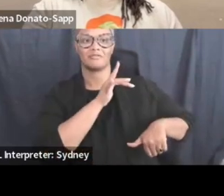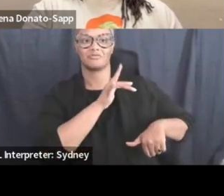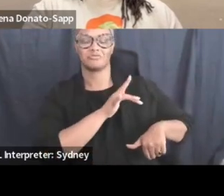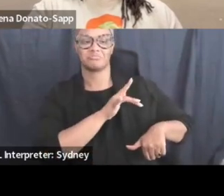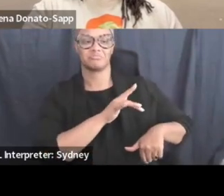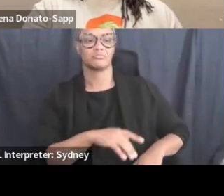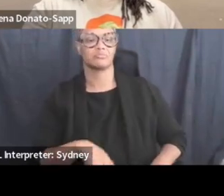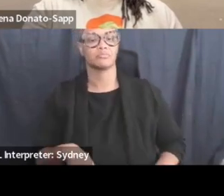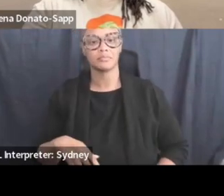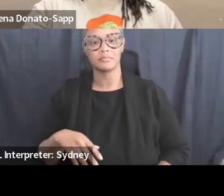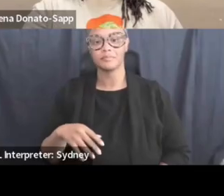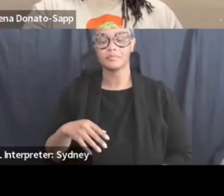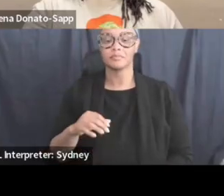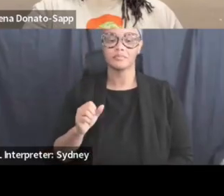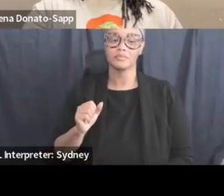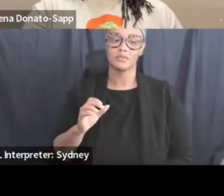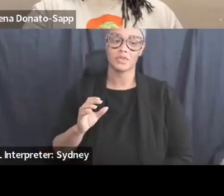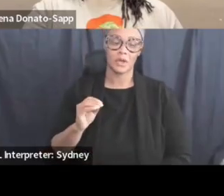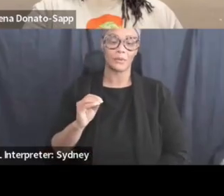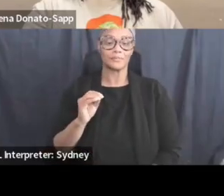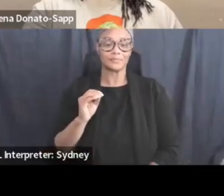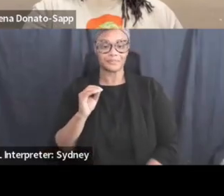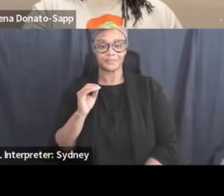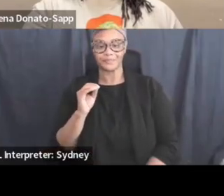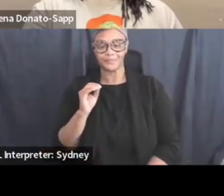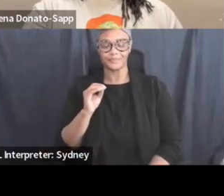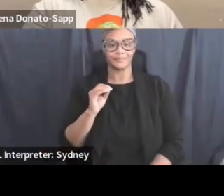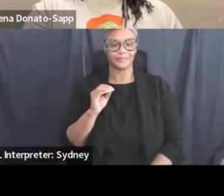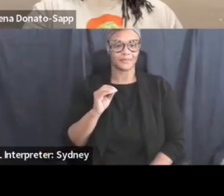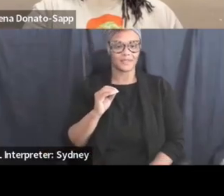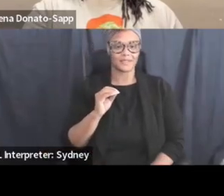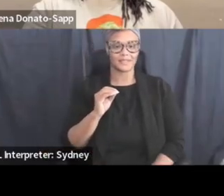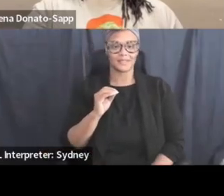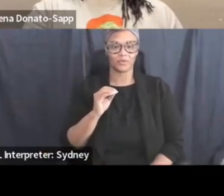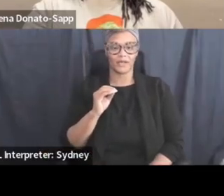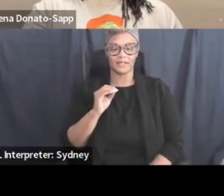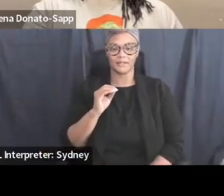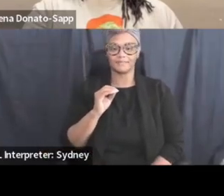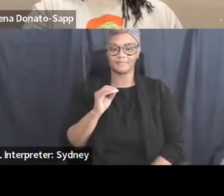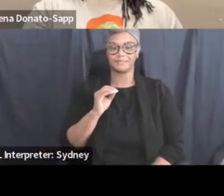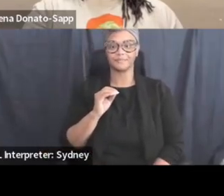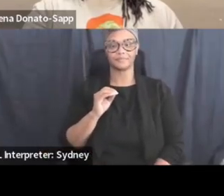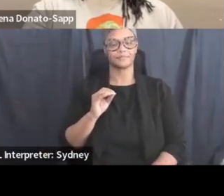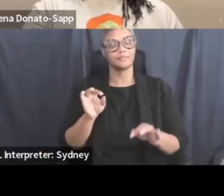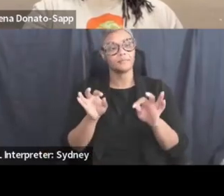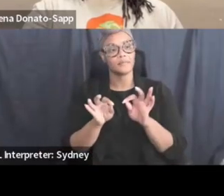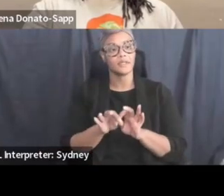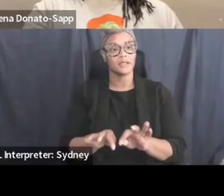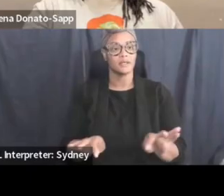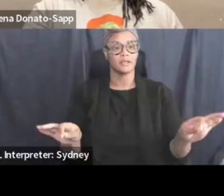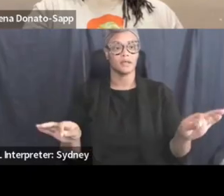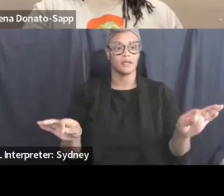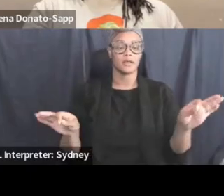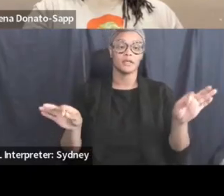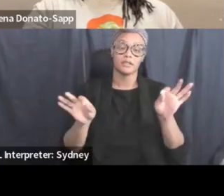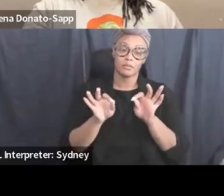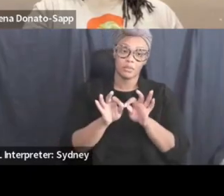Uh and so I think it's really important that um our systems foster those relationships more